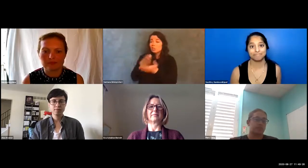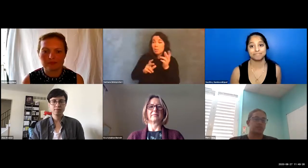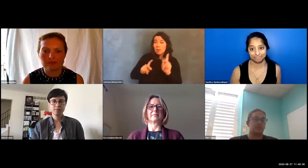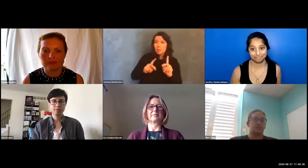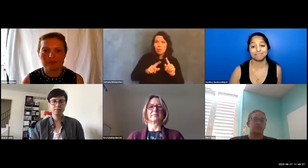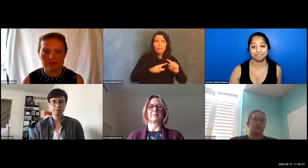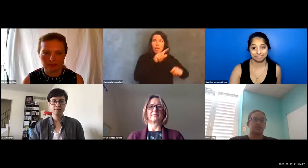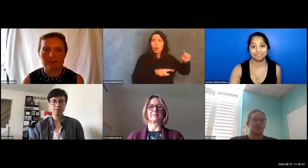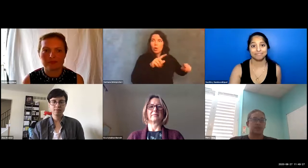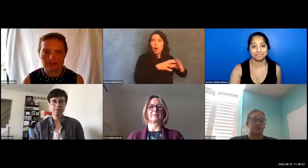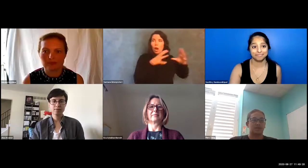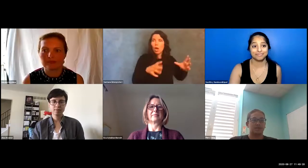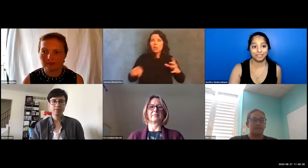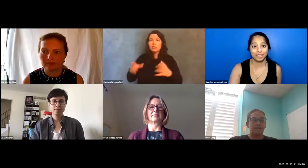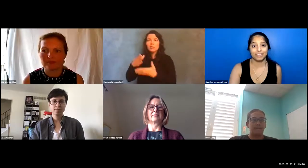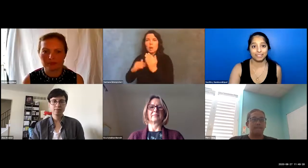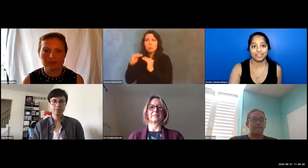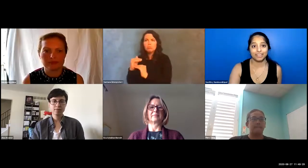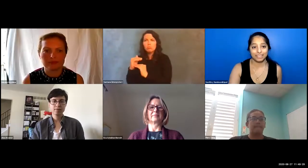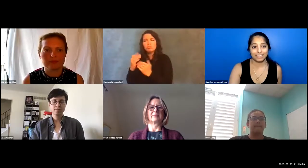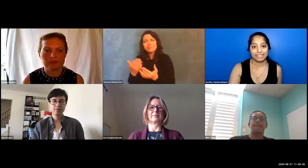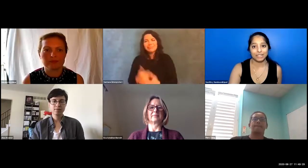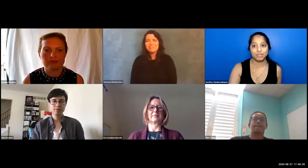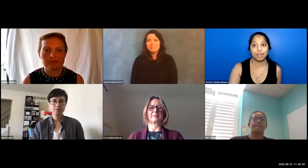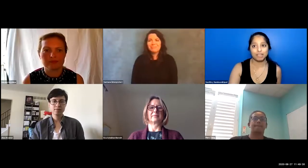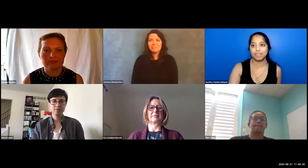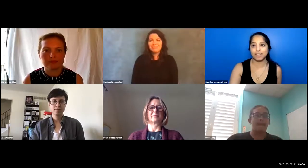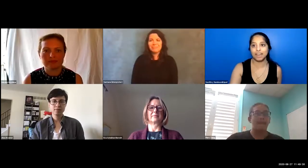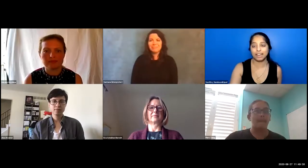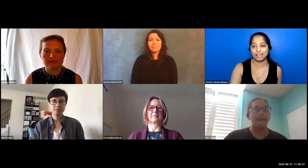That maybe could be interesting. Savithry Namboodiripad: Yes, I do have some data, and Hanna, it